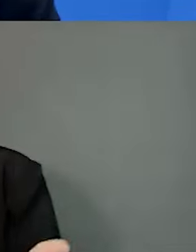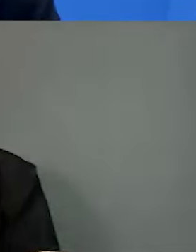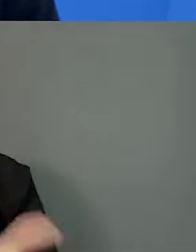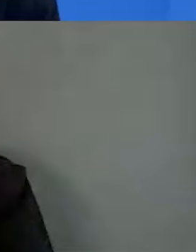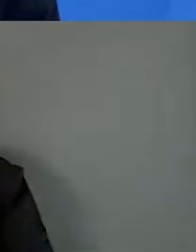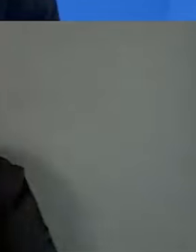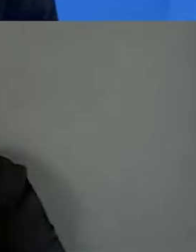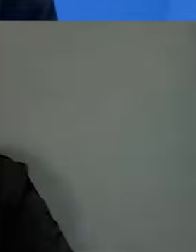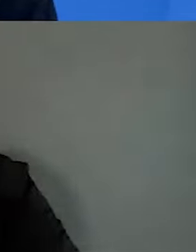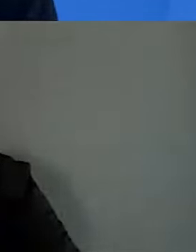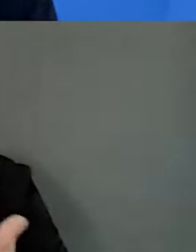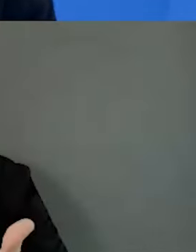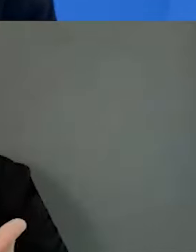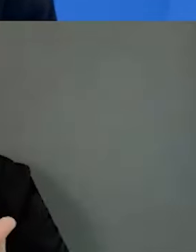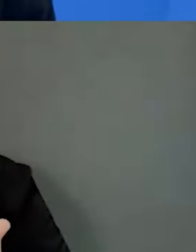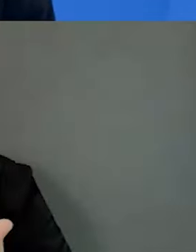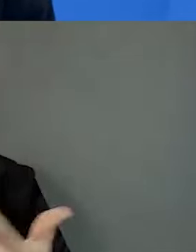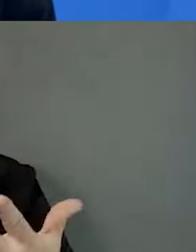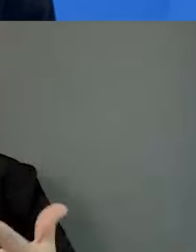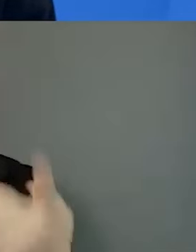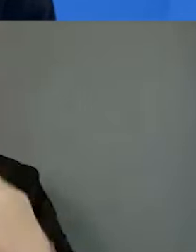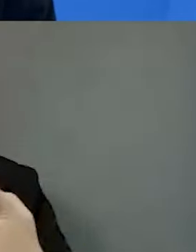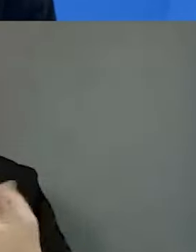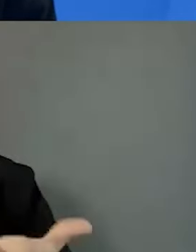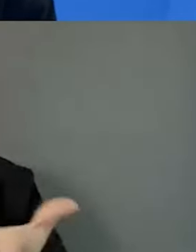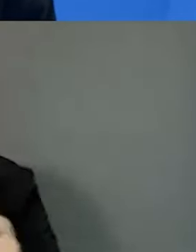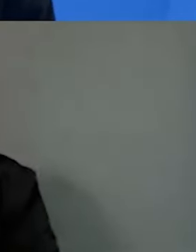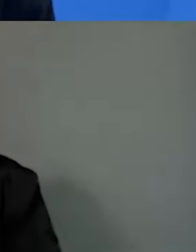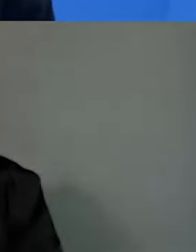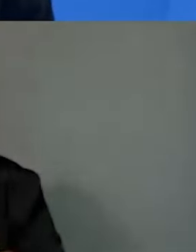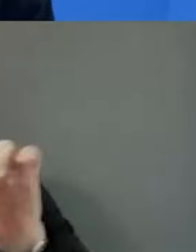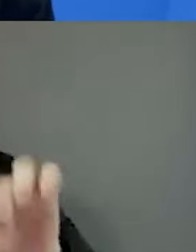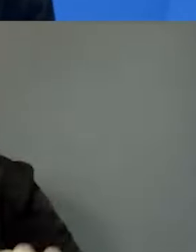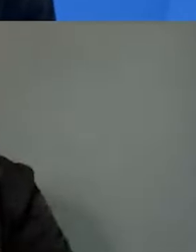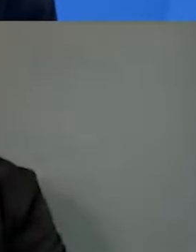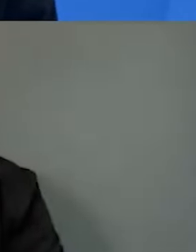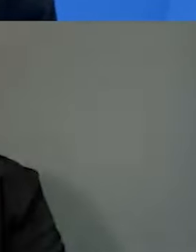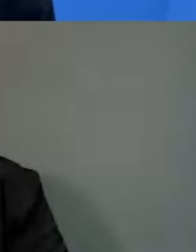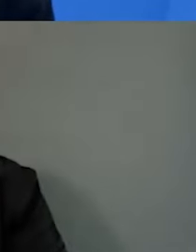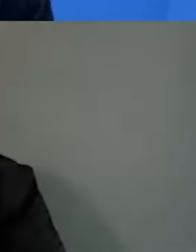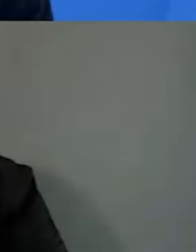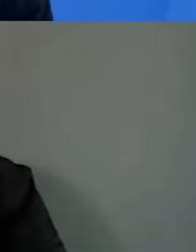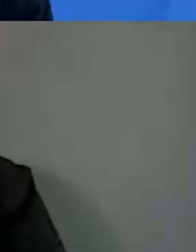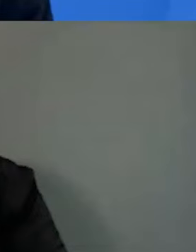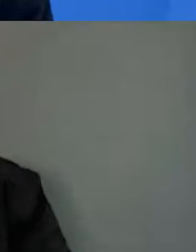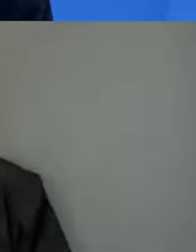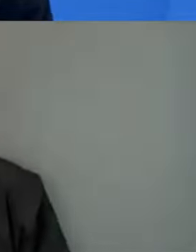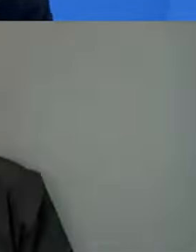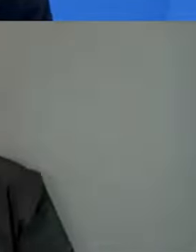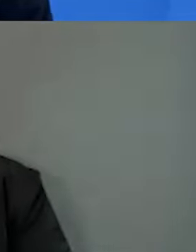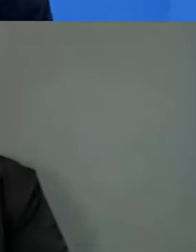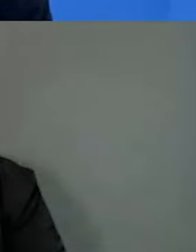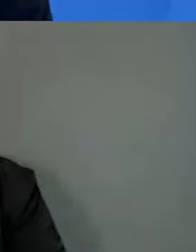We did see some questions, Jean, I'll start with you about Malign foreign talent recruitment programs.